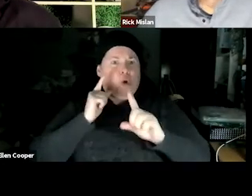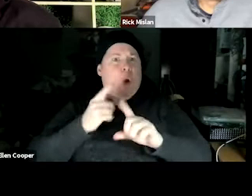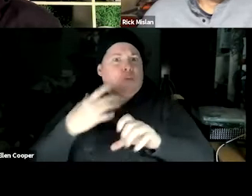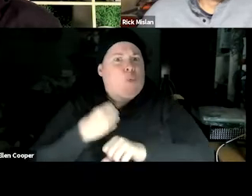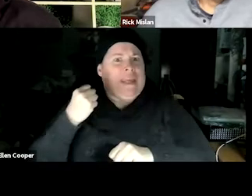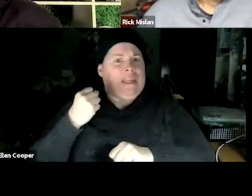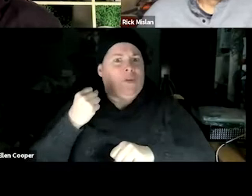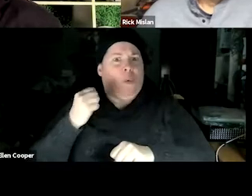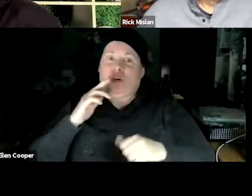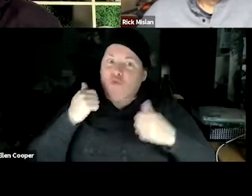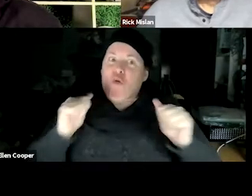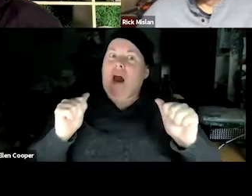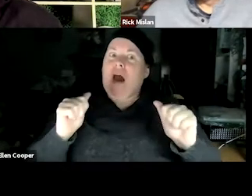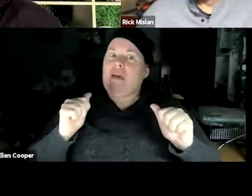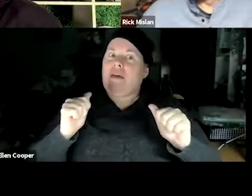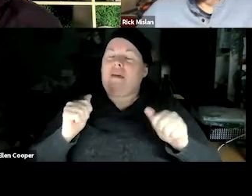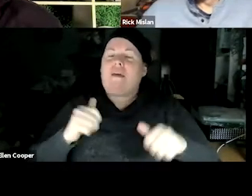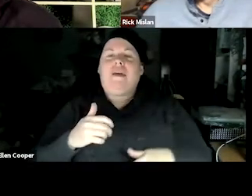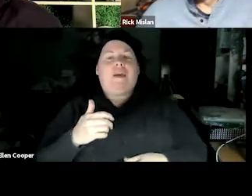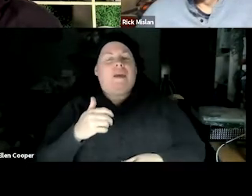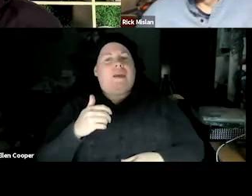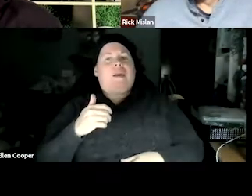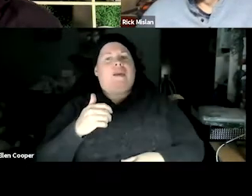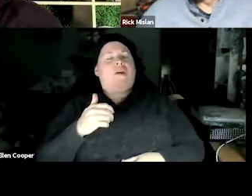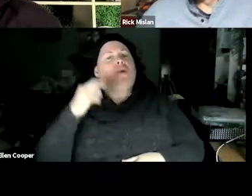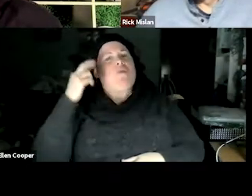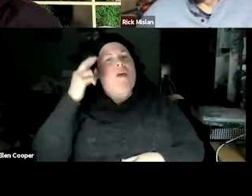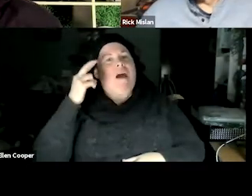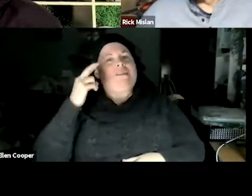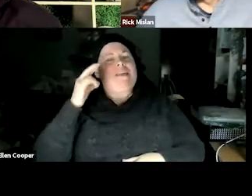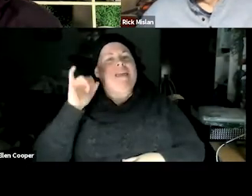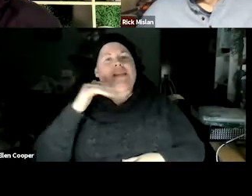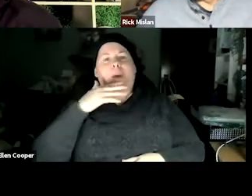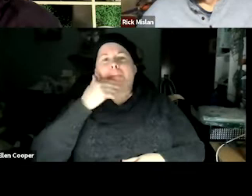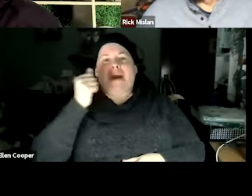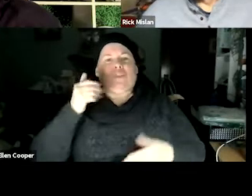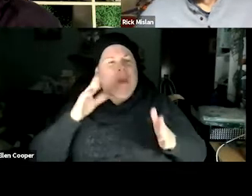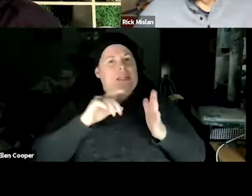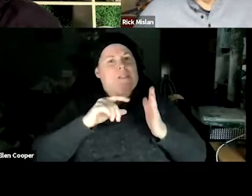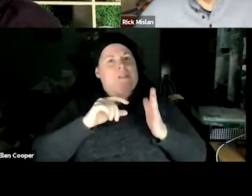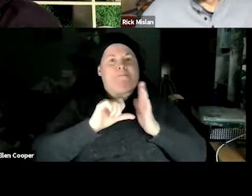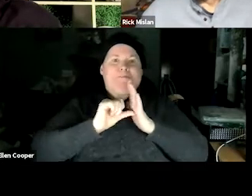CalebBarlow: And you know, we realize it. That's the best way to get a point across. For people to